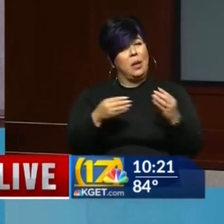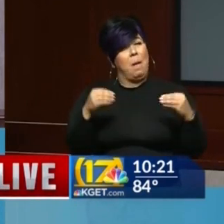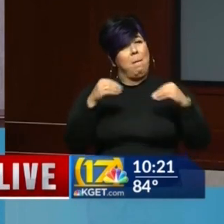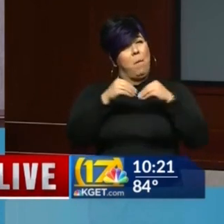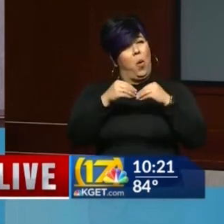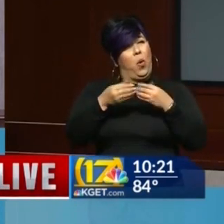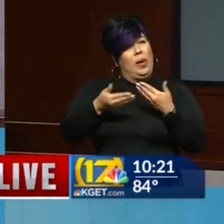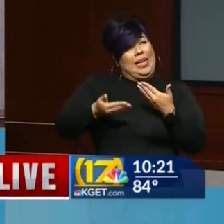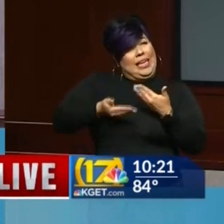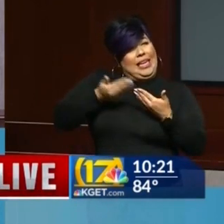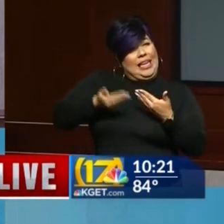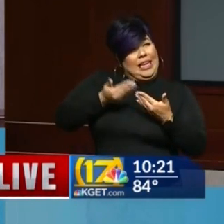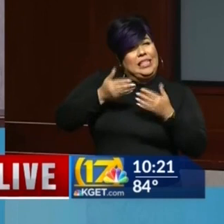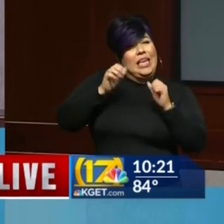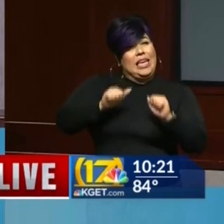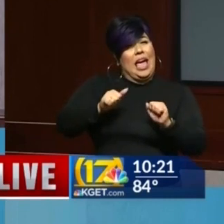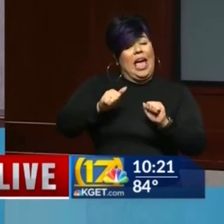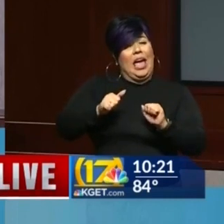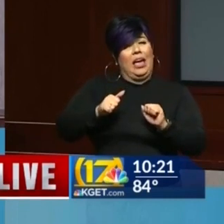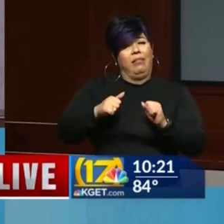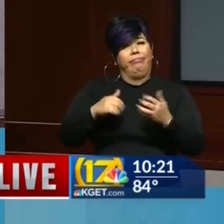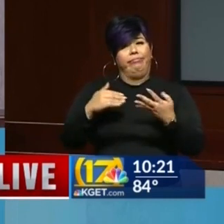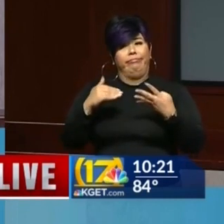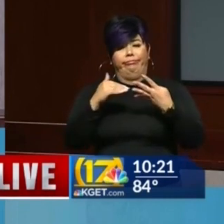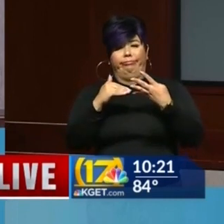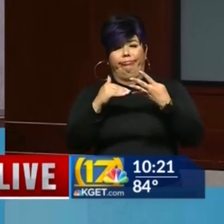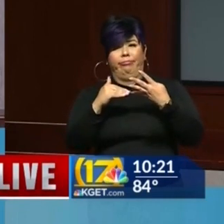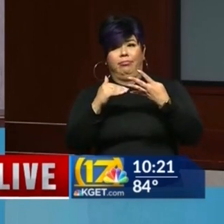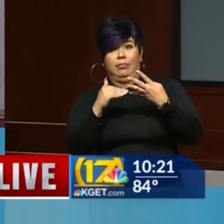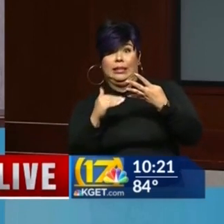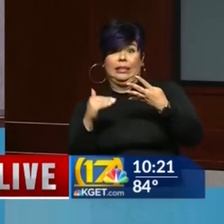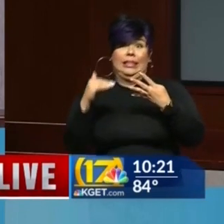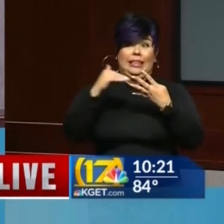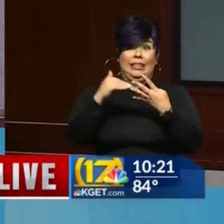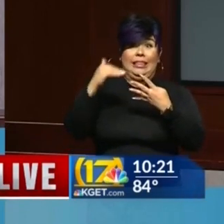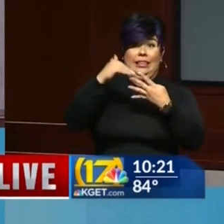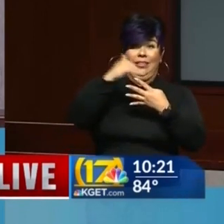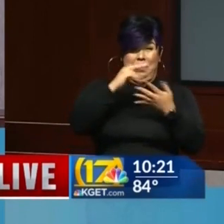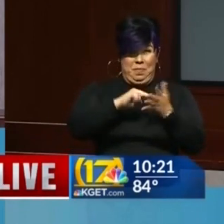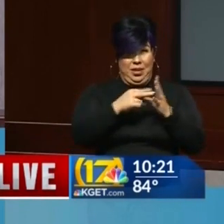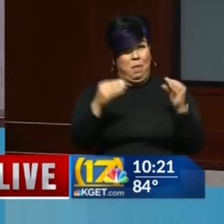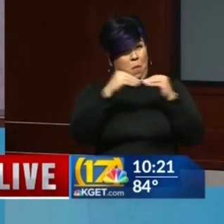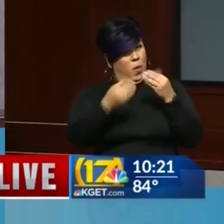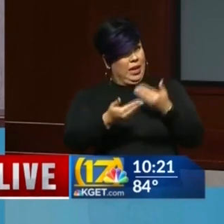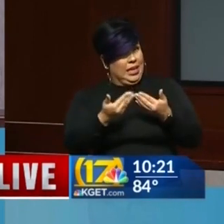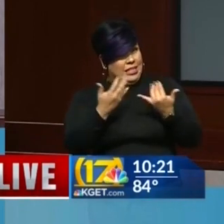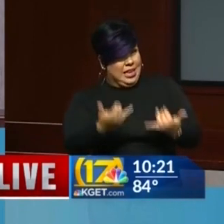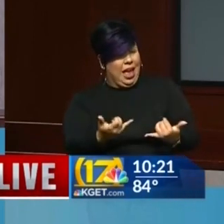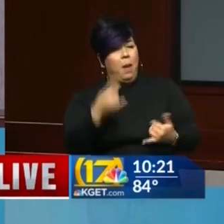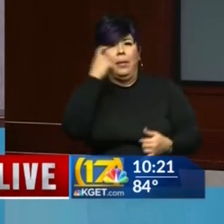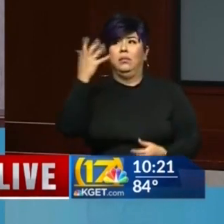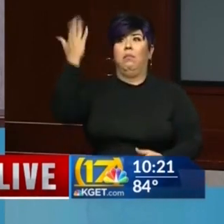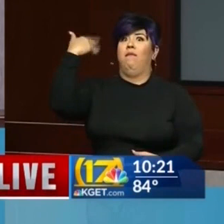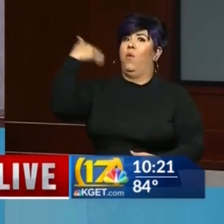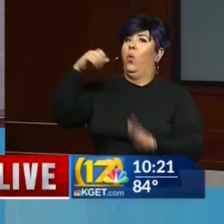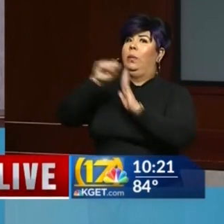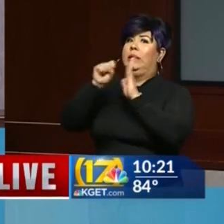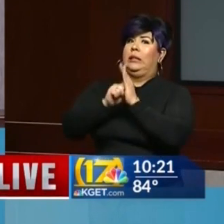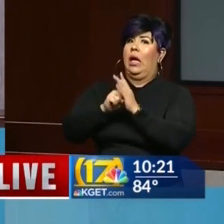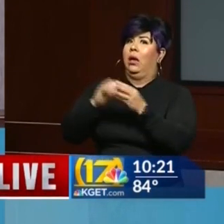CORRECT ME IF I AM WRONG, THIS MEANS THAT IT WILL MAKE IT A LITTLE BIT EASIER FOR US TO GO INTO TIER NUMBER 2 FROM WHERE WE